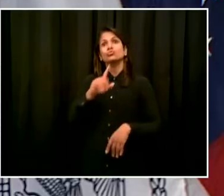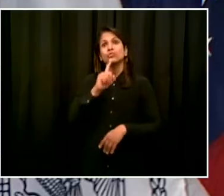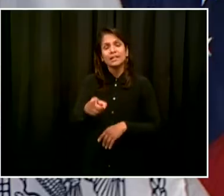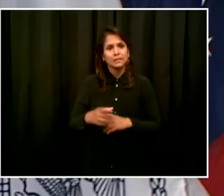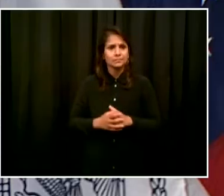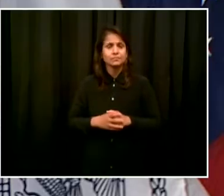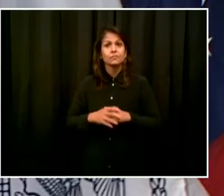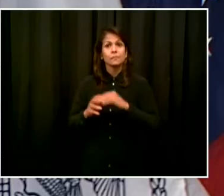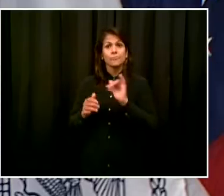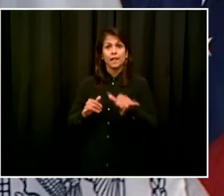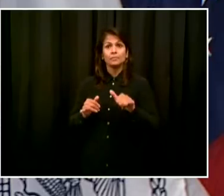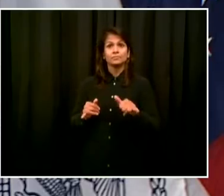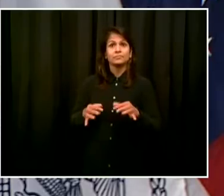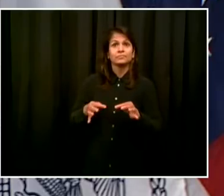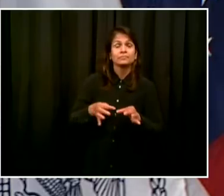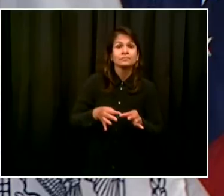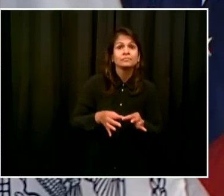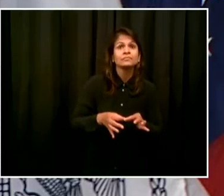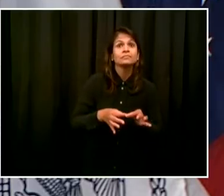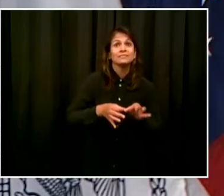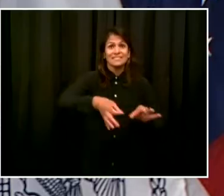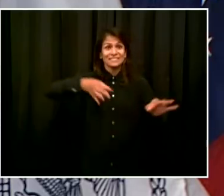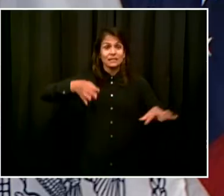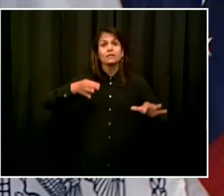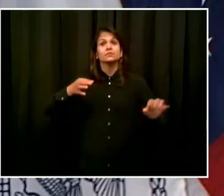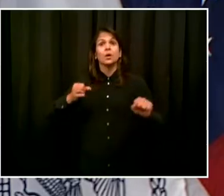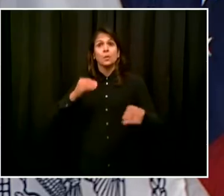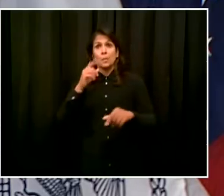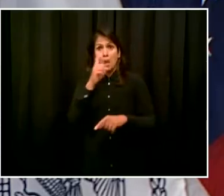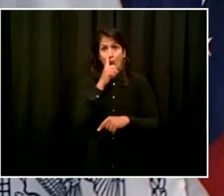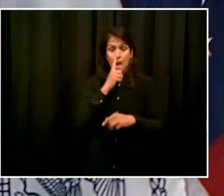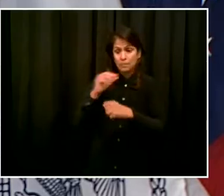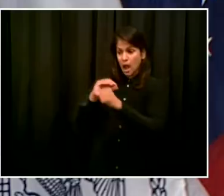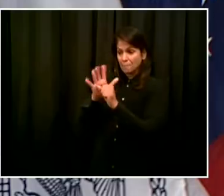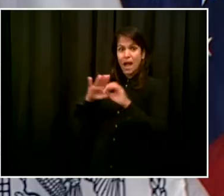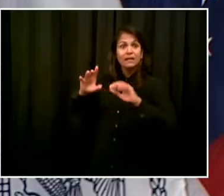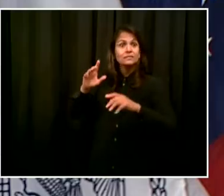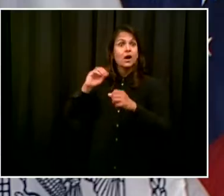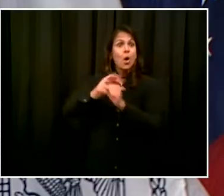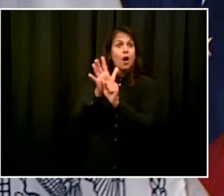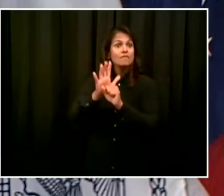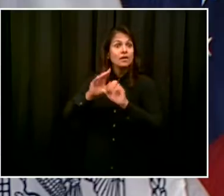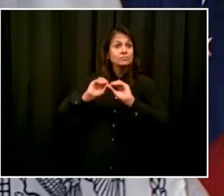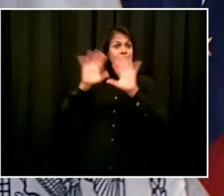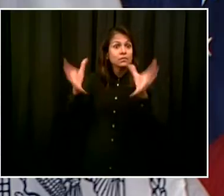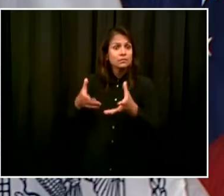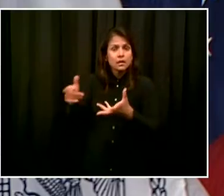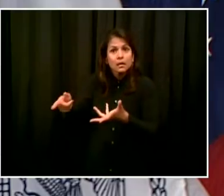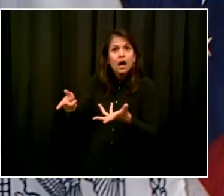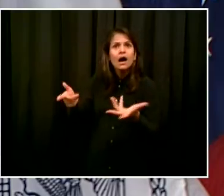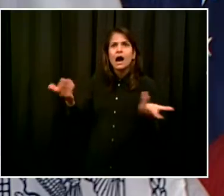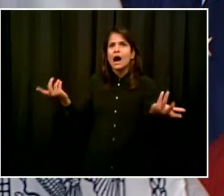MOVE THE GOAL POST AFTER A PANDEMIC TO TELL PEOPLE THEY HAVE